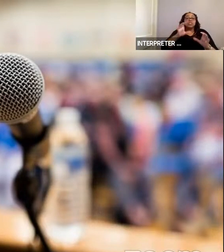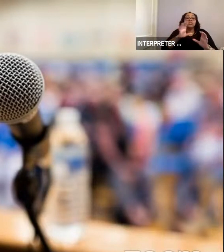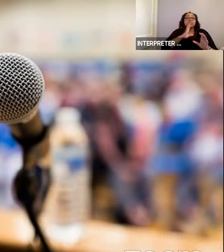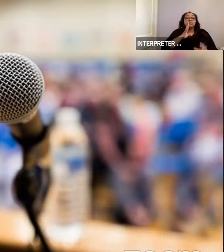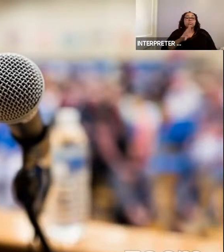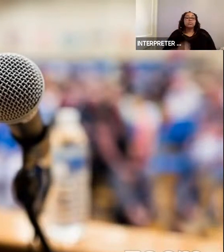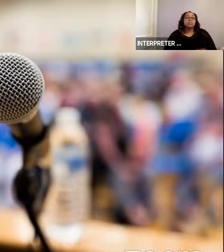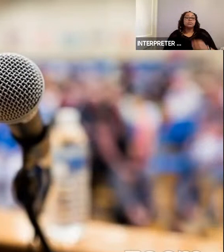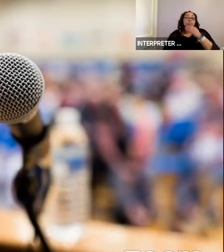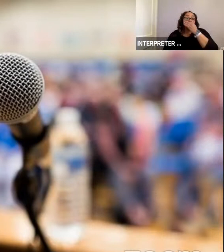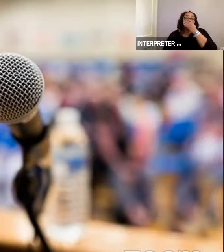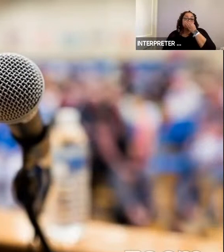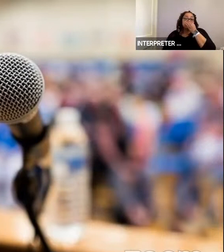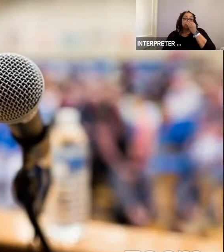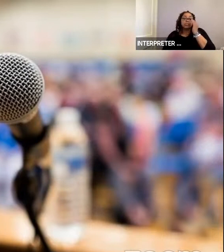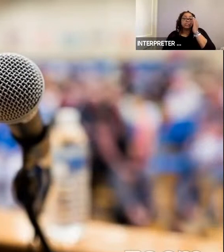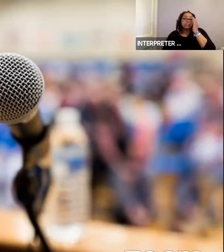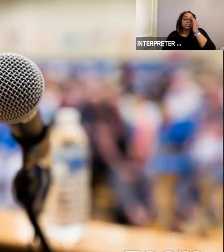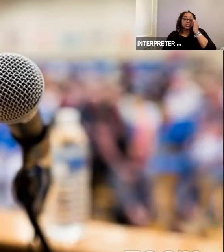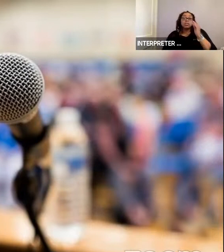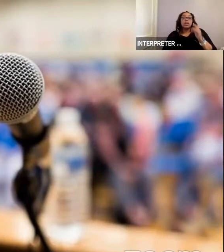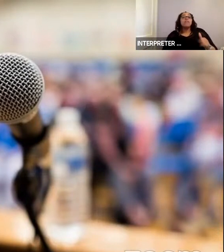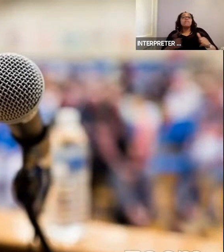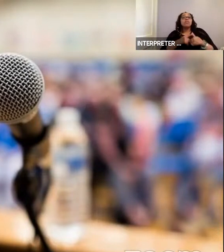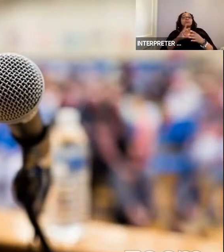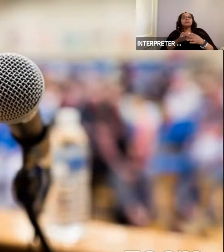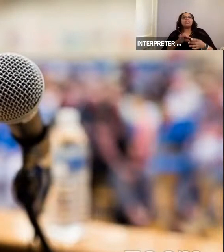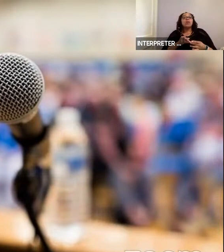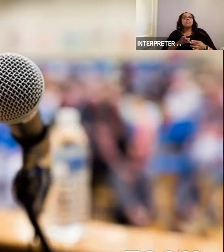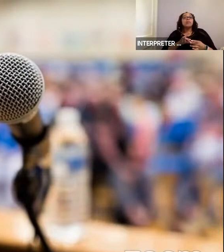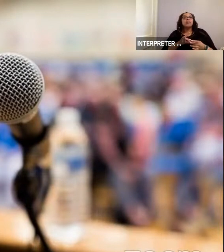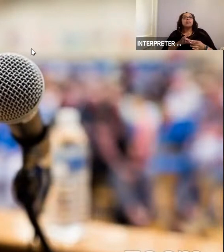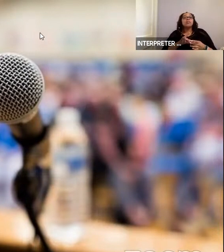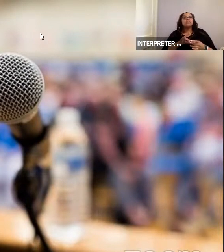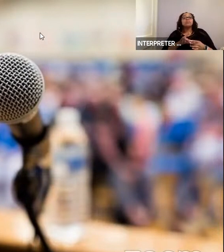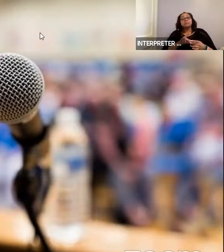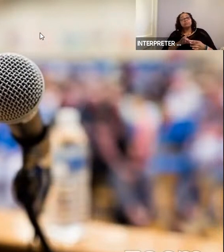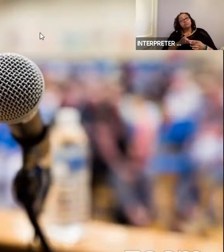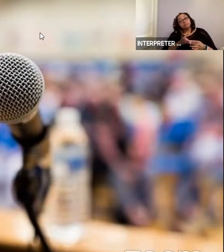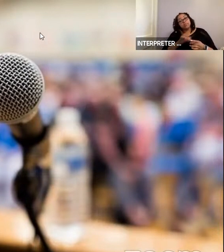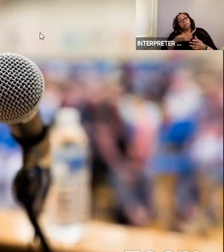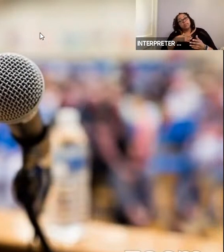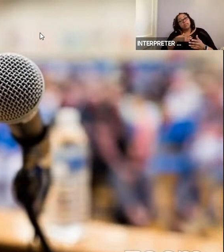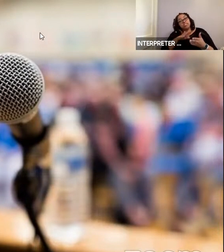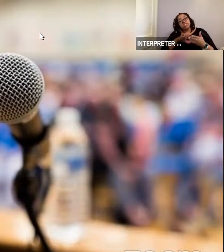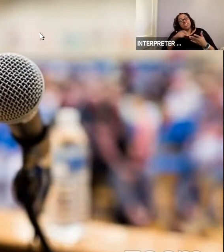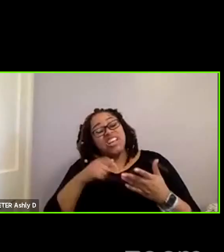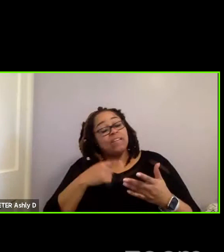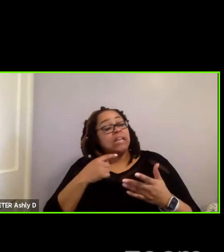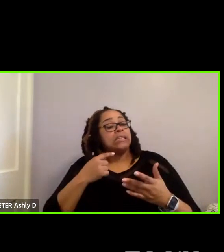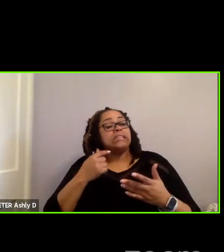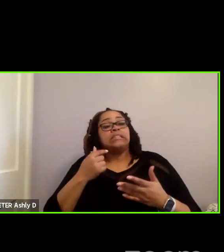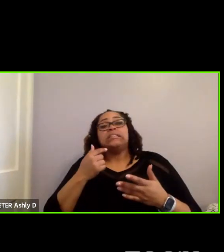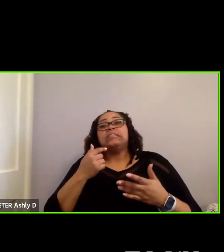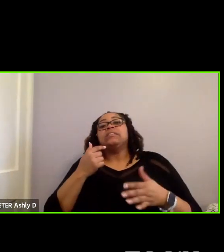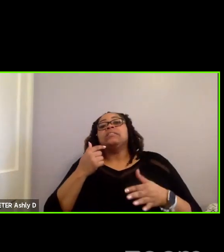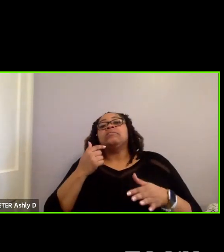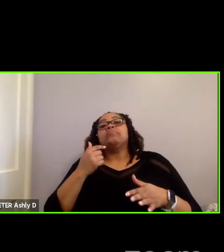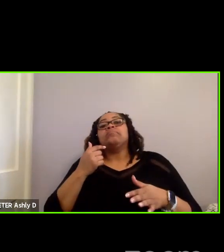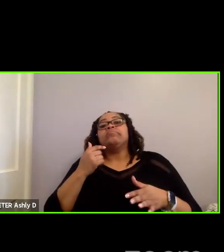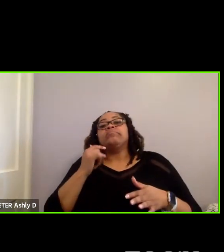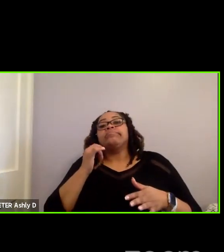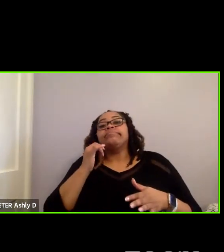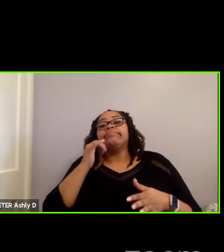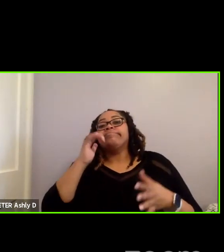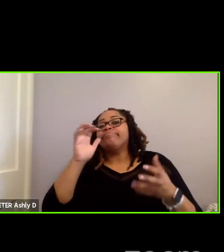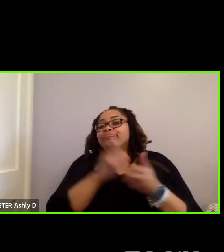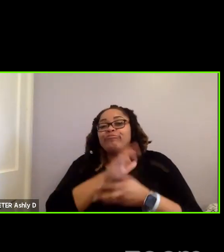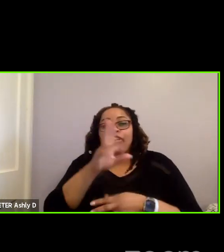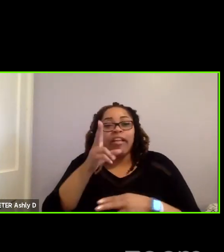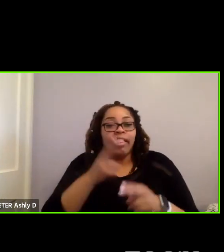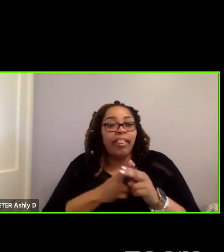So, our first commenter is, and, please excuse me if I completely destroy your name. But,